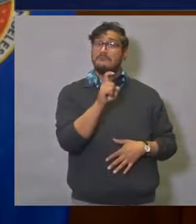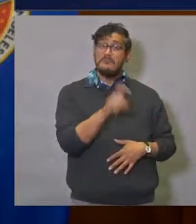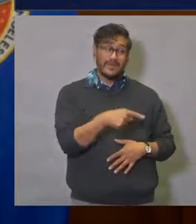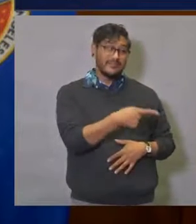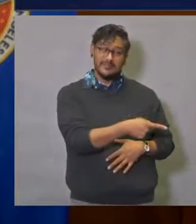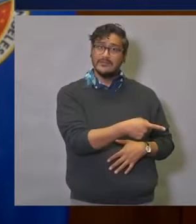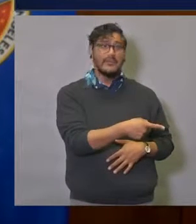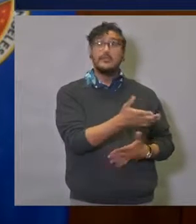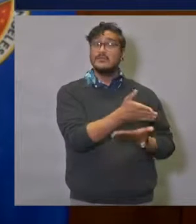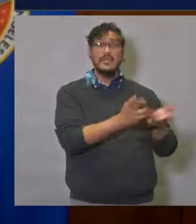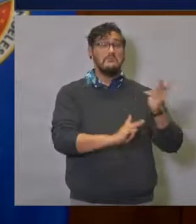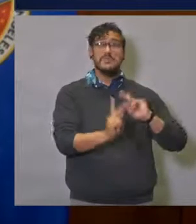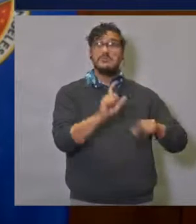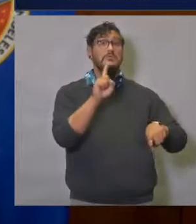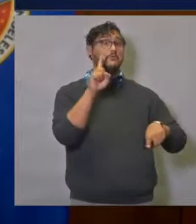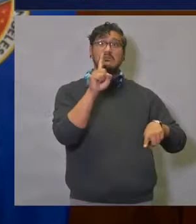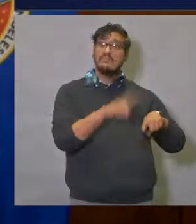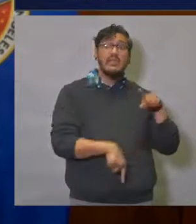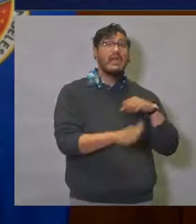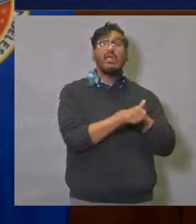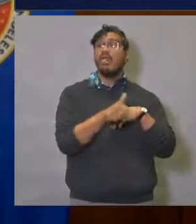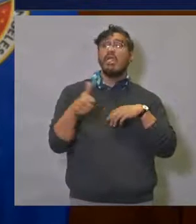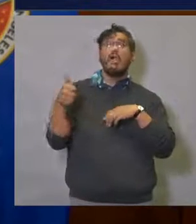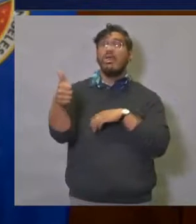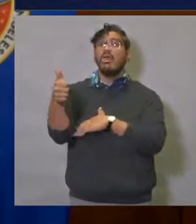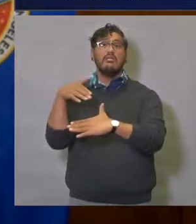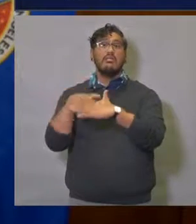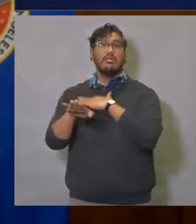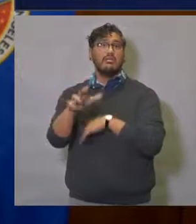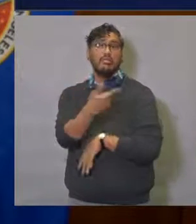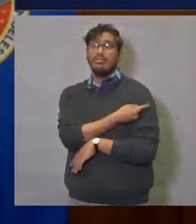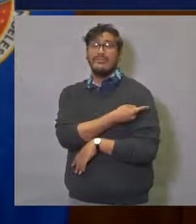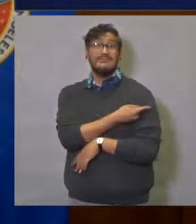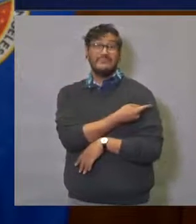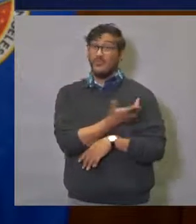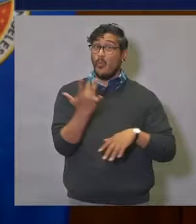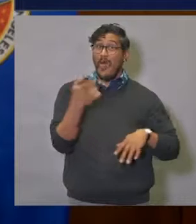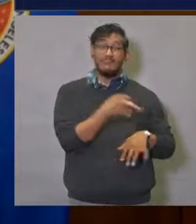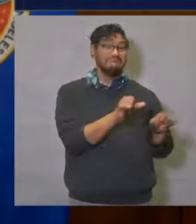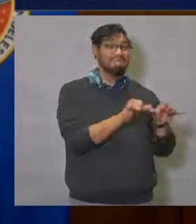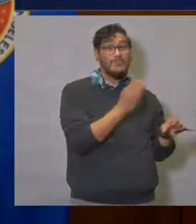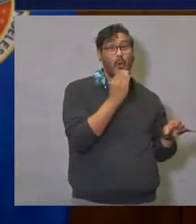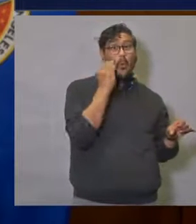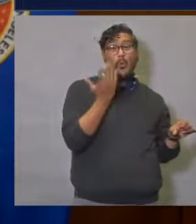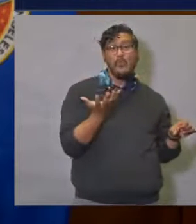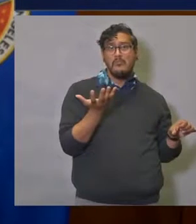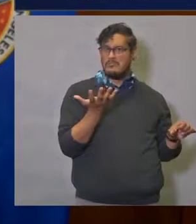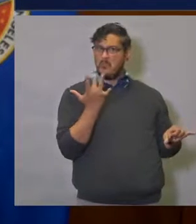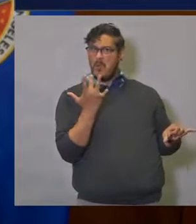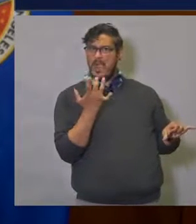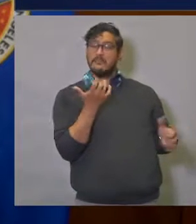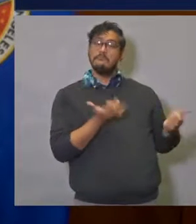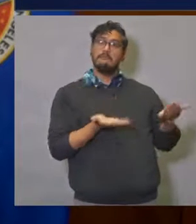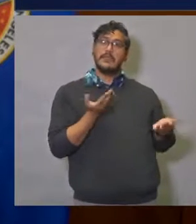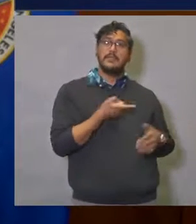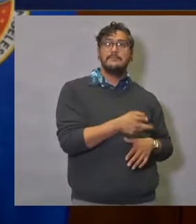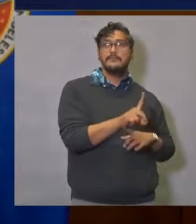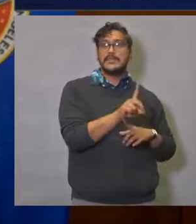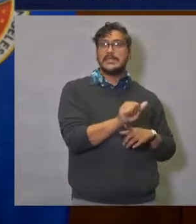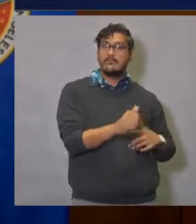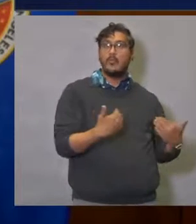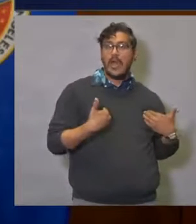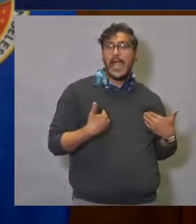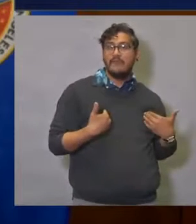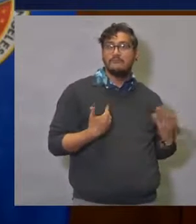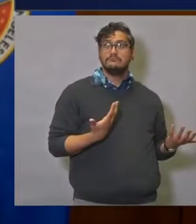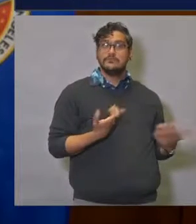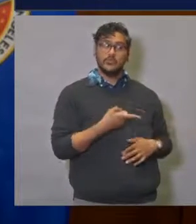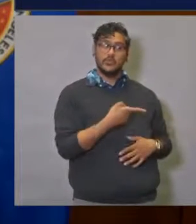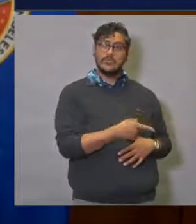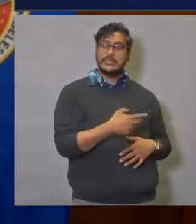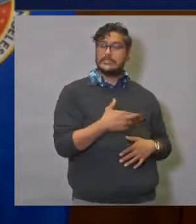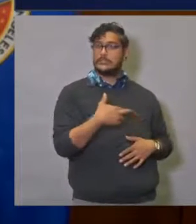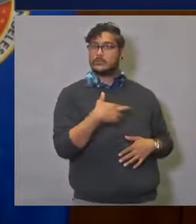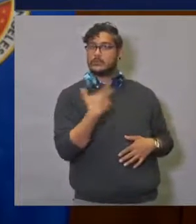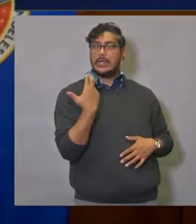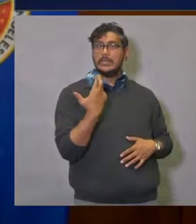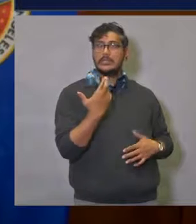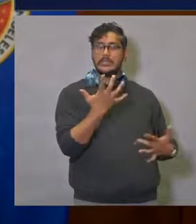INCLUDING HOMEBOUND RESIDENTS.